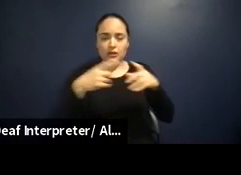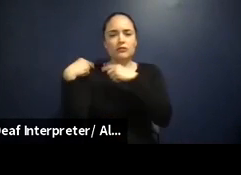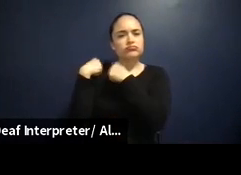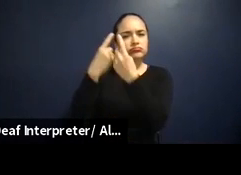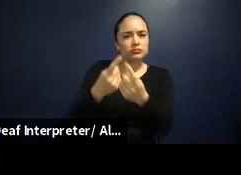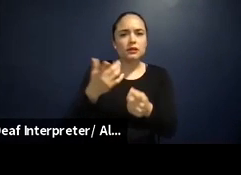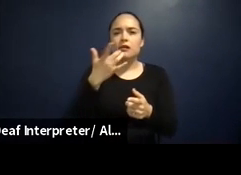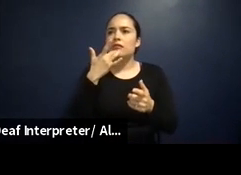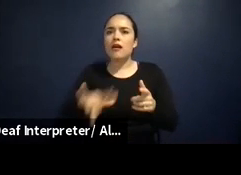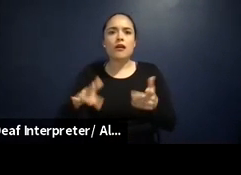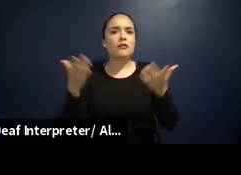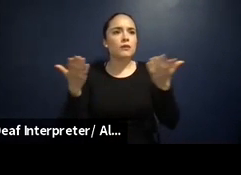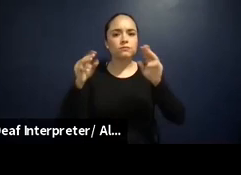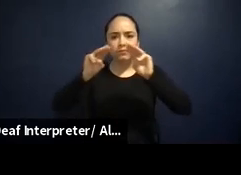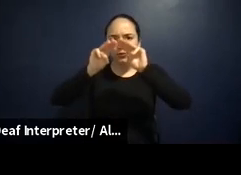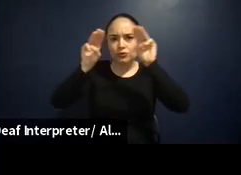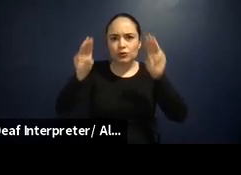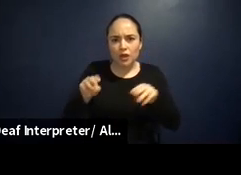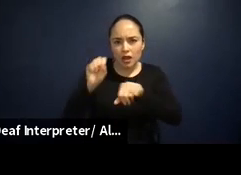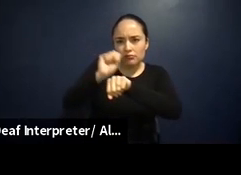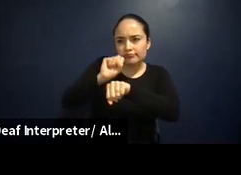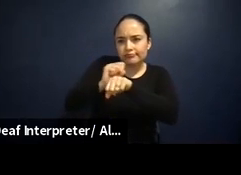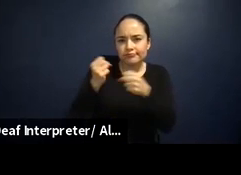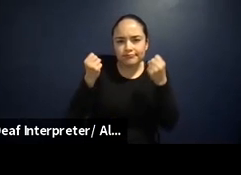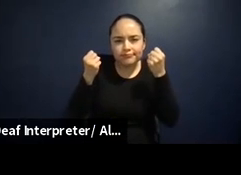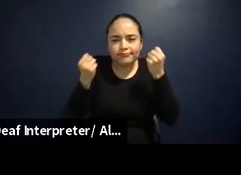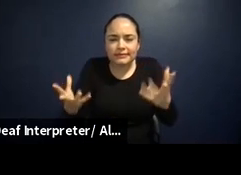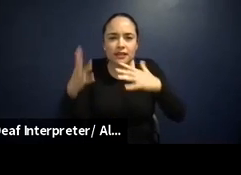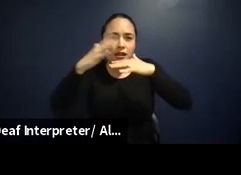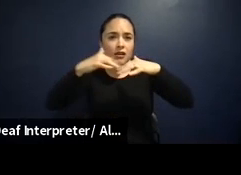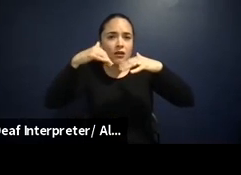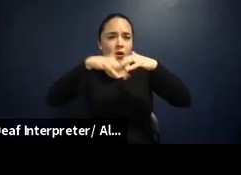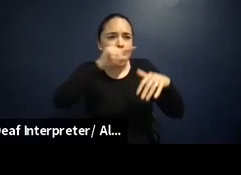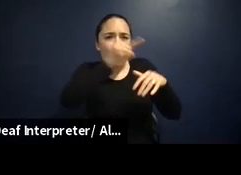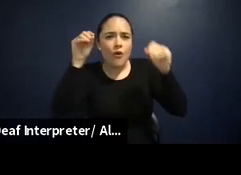with Indigenous teachers, who are amazing, and they teach us that whenever we acknowledge the land,